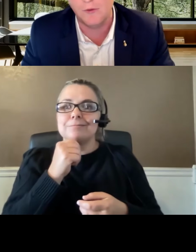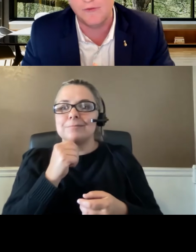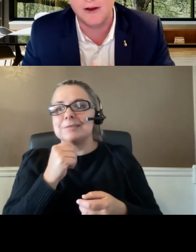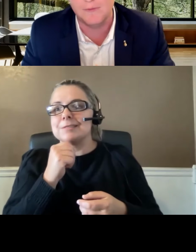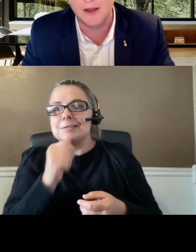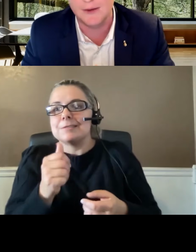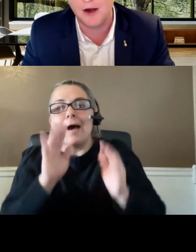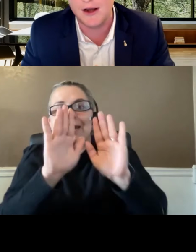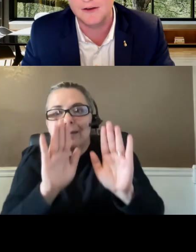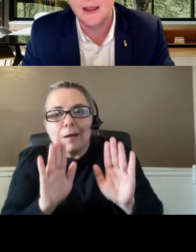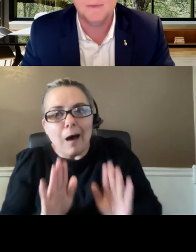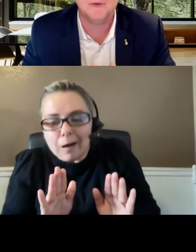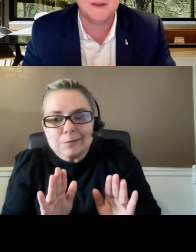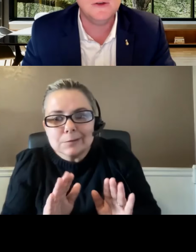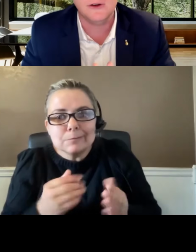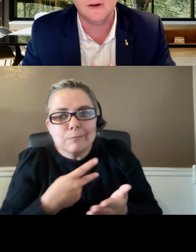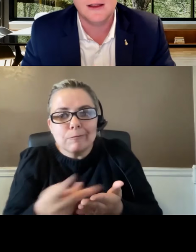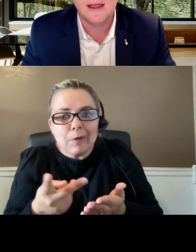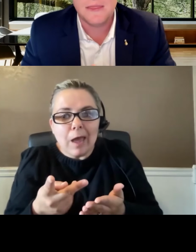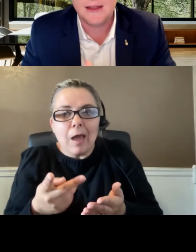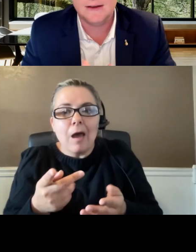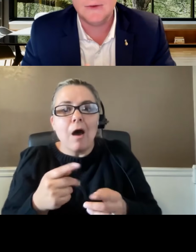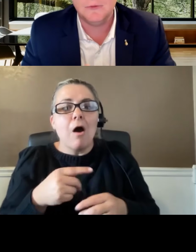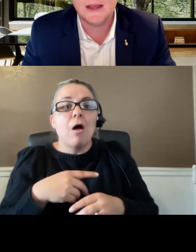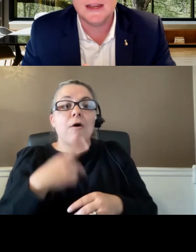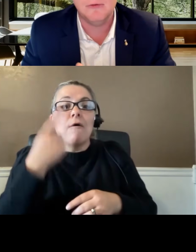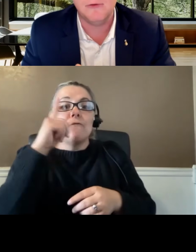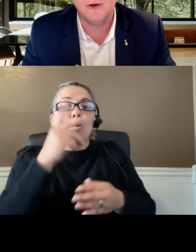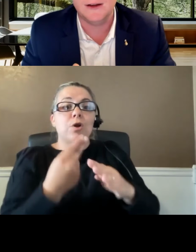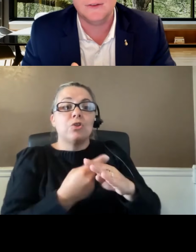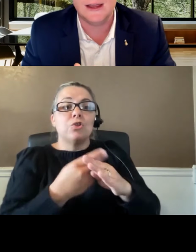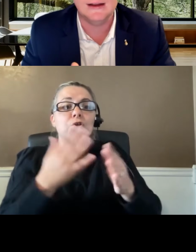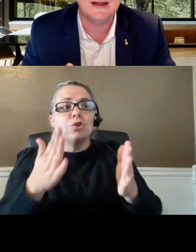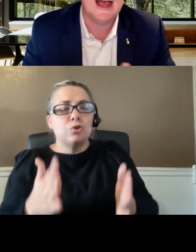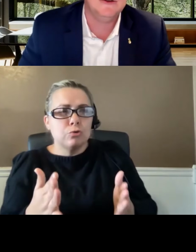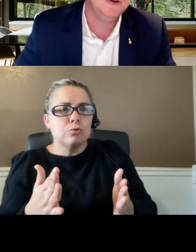that we're a very compliant product, but from a user that gives me an equal footing to say I don't